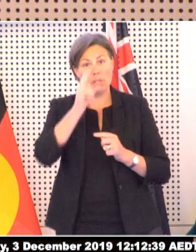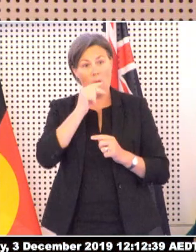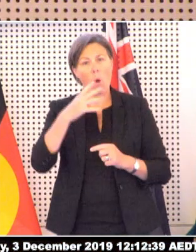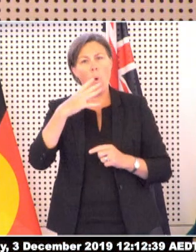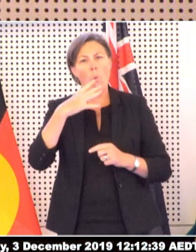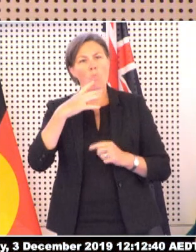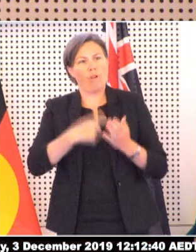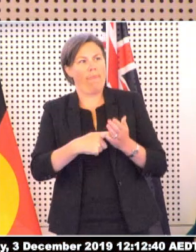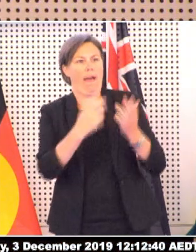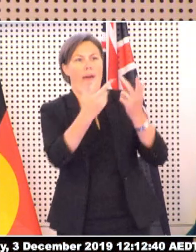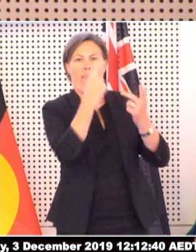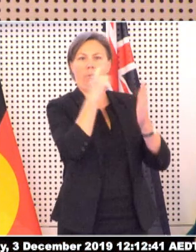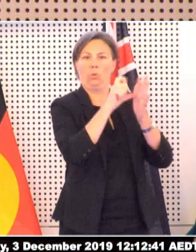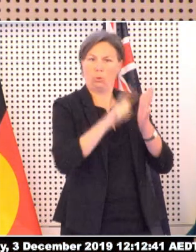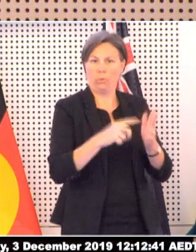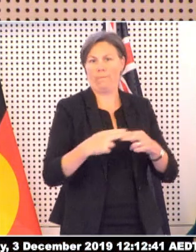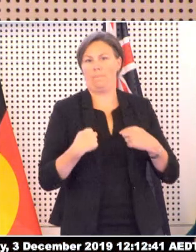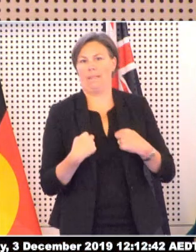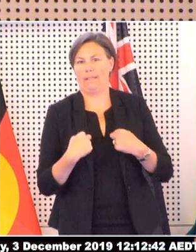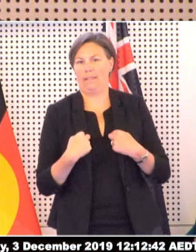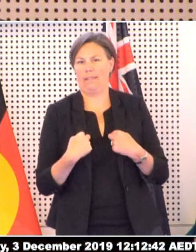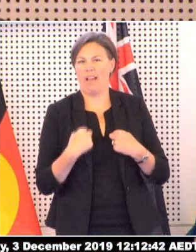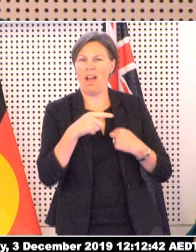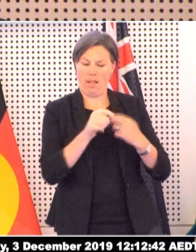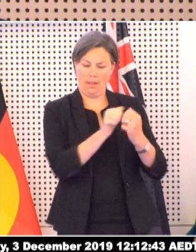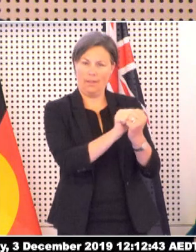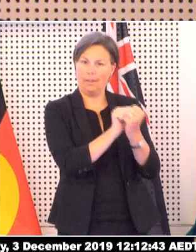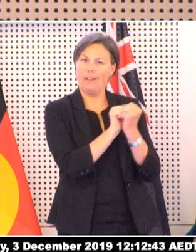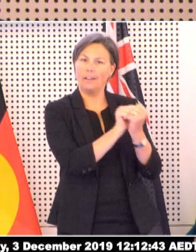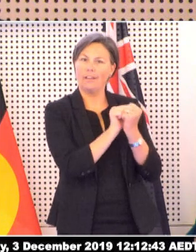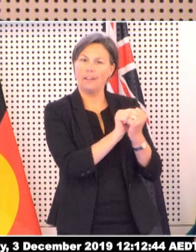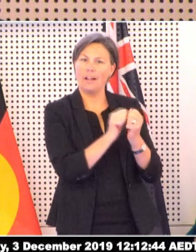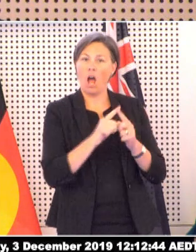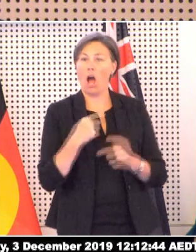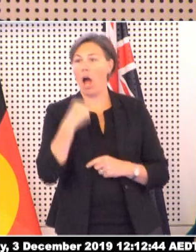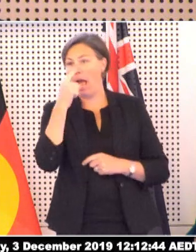concept of alliance quite nicely, where young people particularly talked about